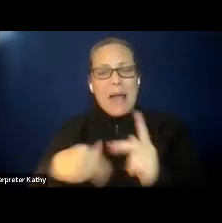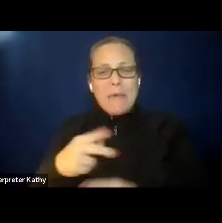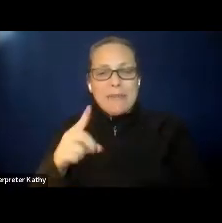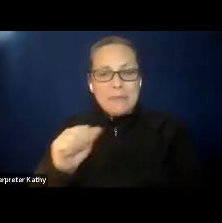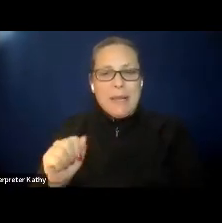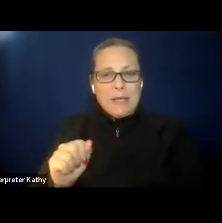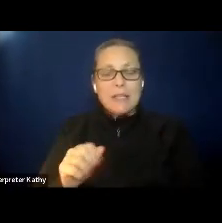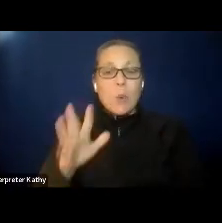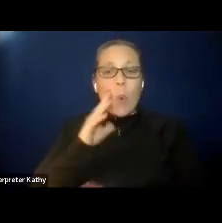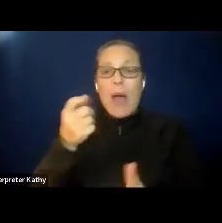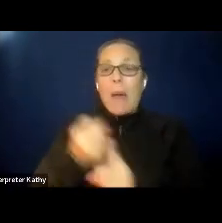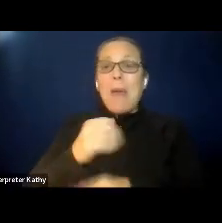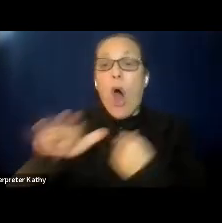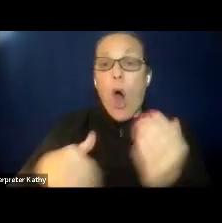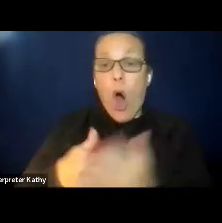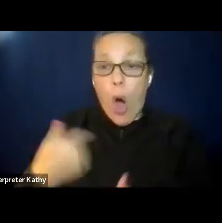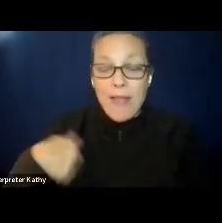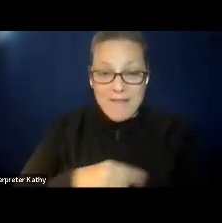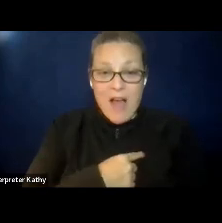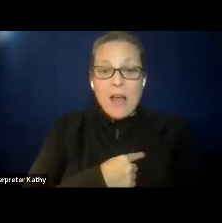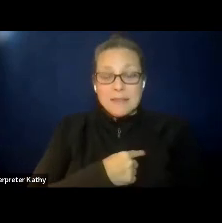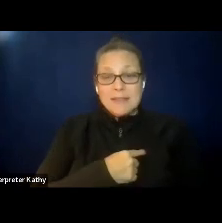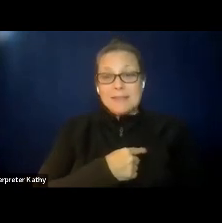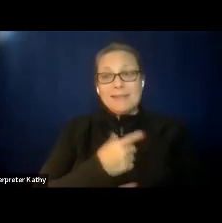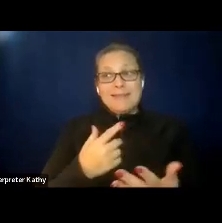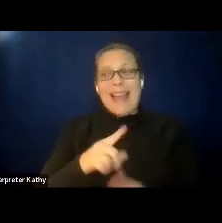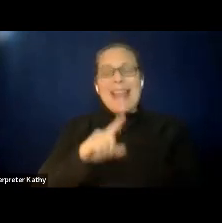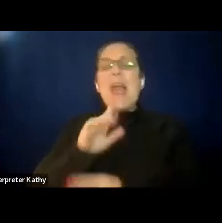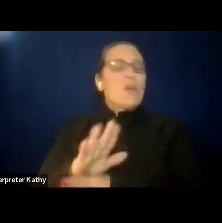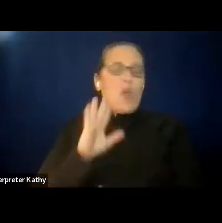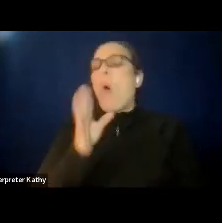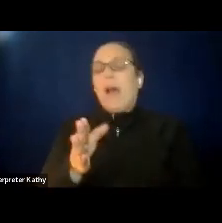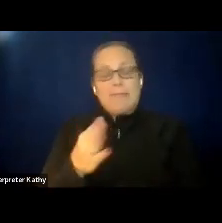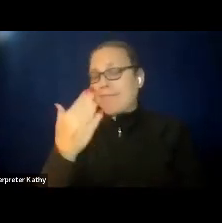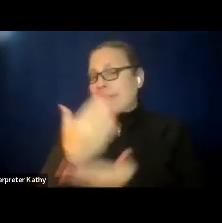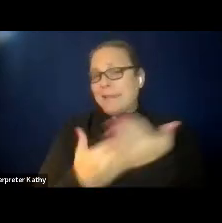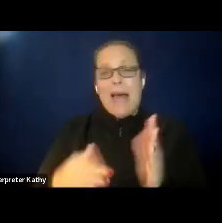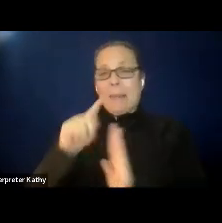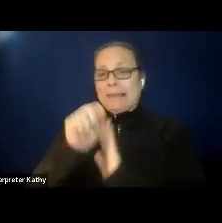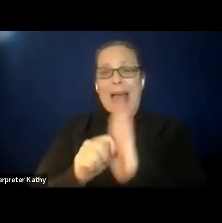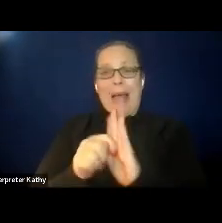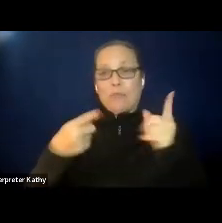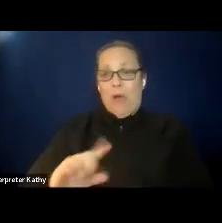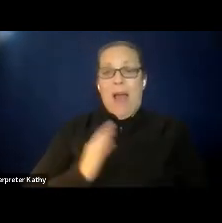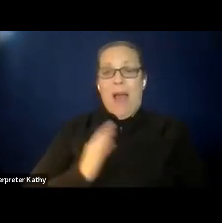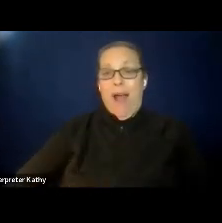enough to live long enough, all of us will experience disability at some point in our lives. So disability impacts us